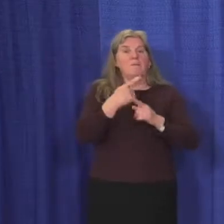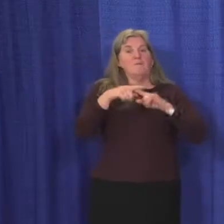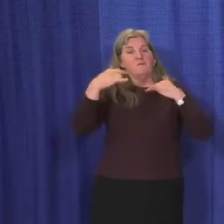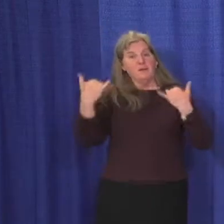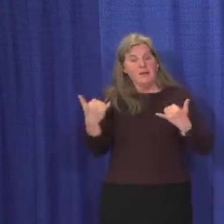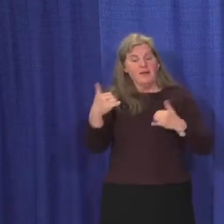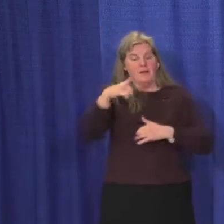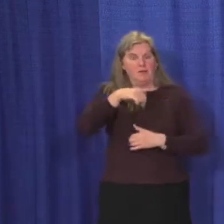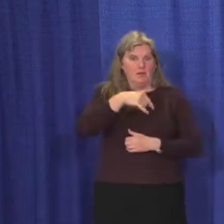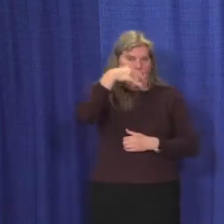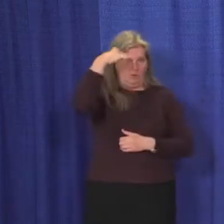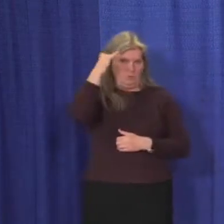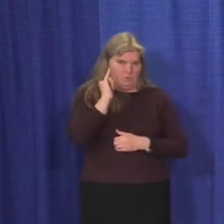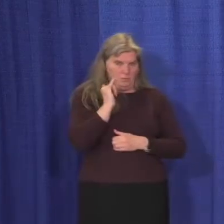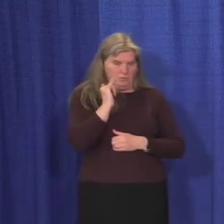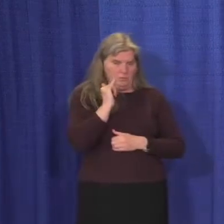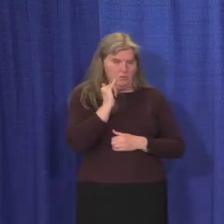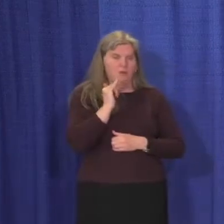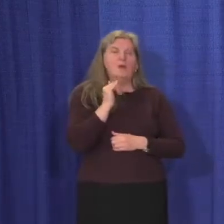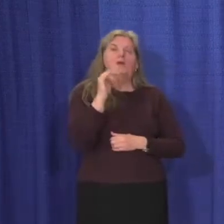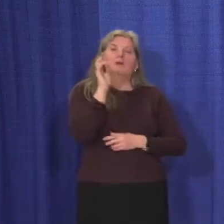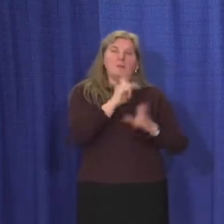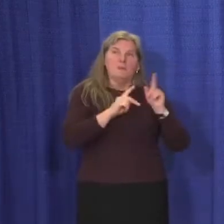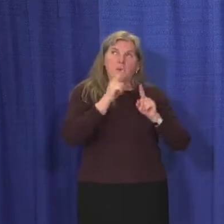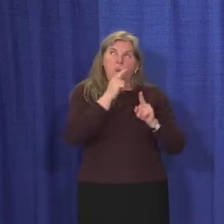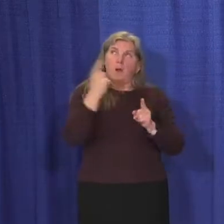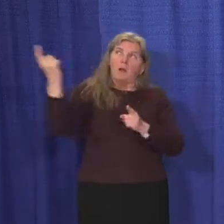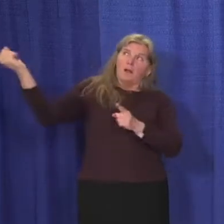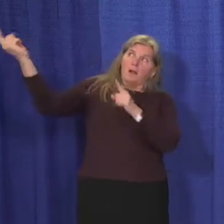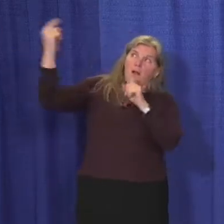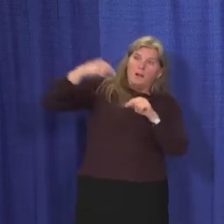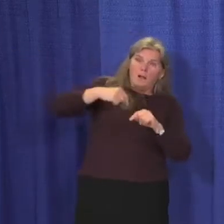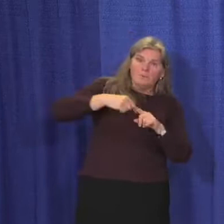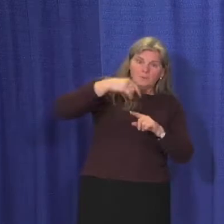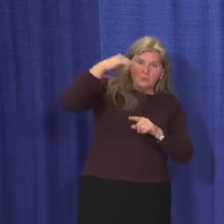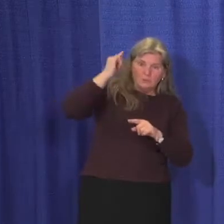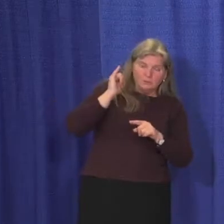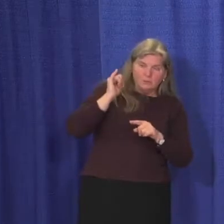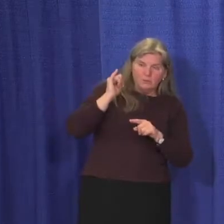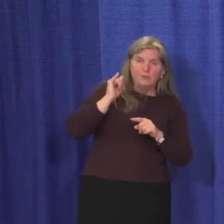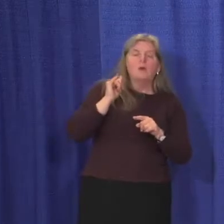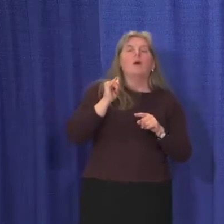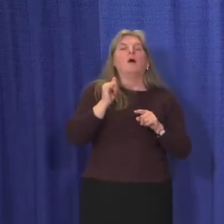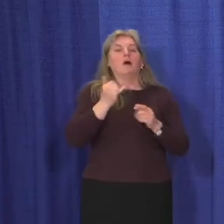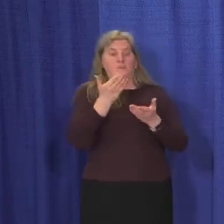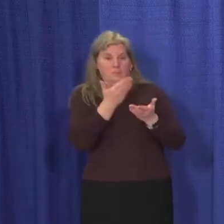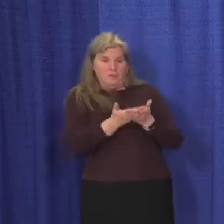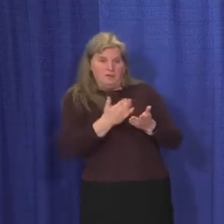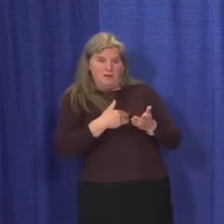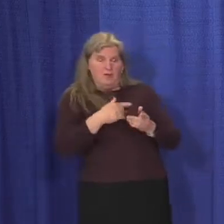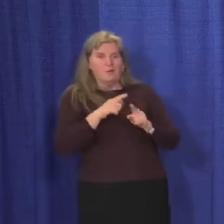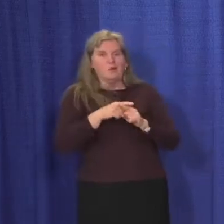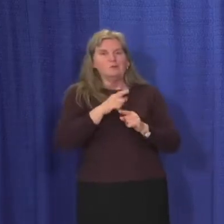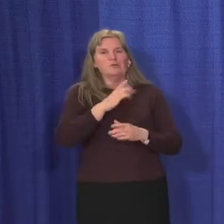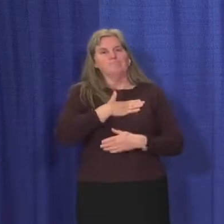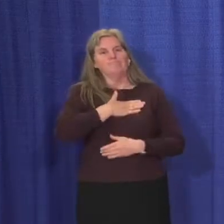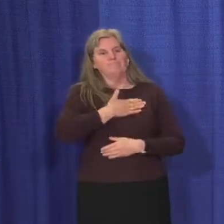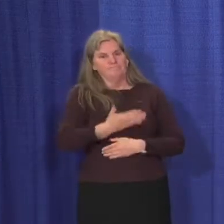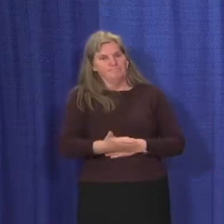verification process. But on the consent, to have that